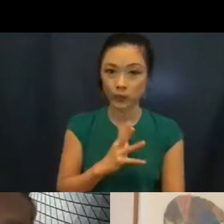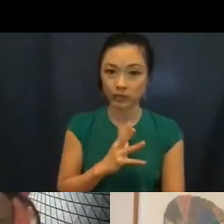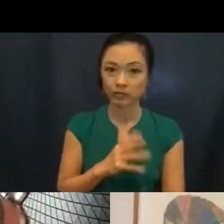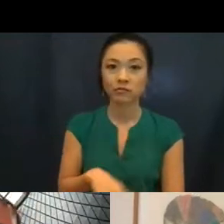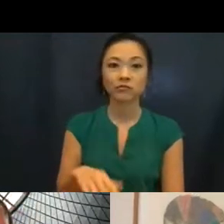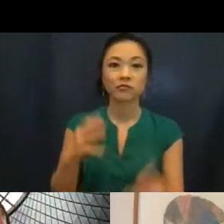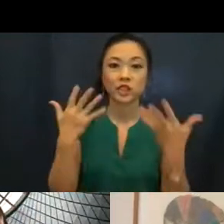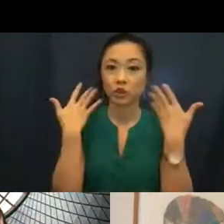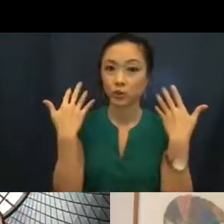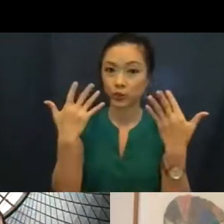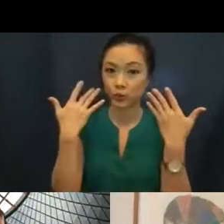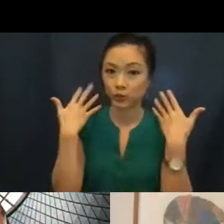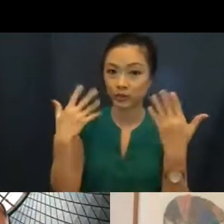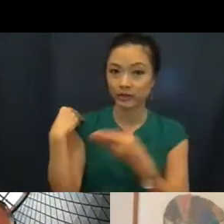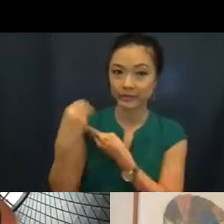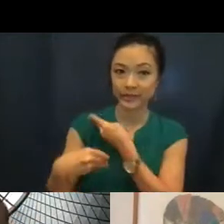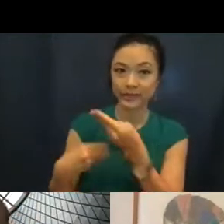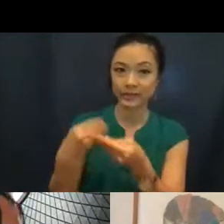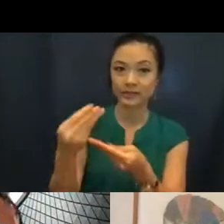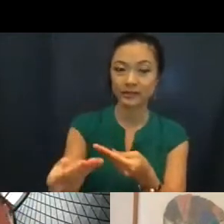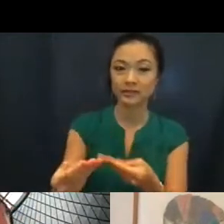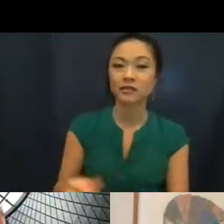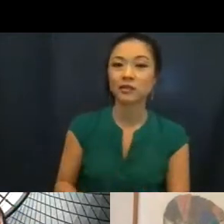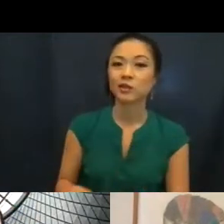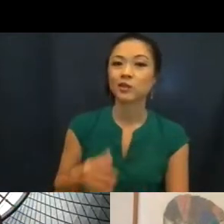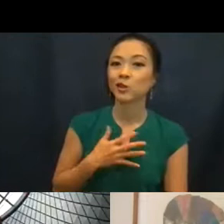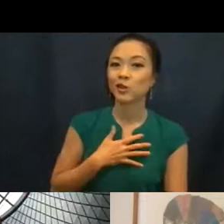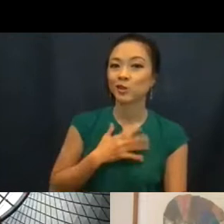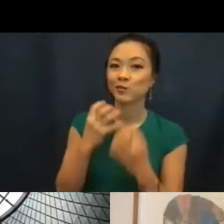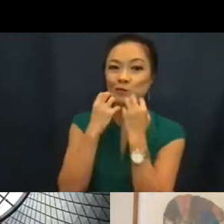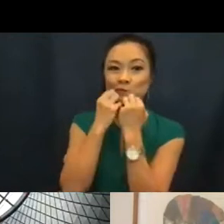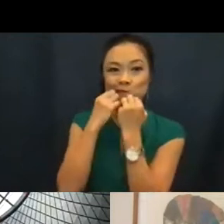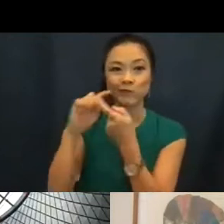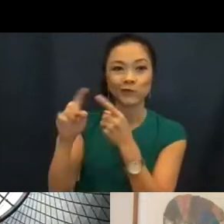decent or as my dear friend said a product of